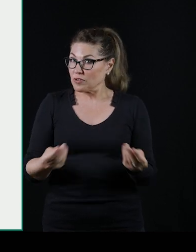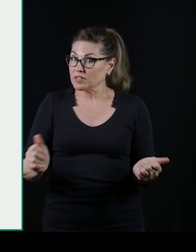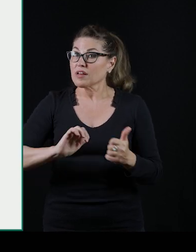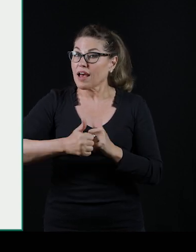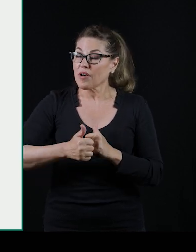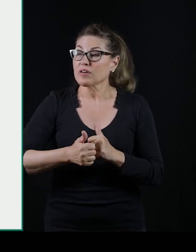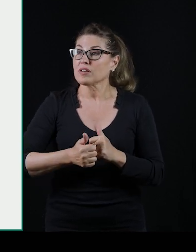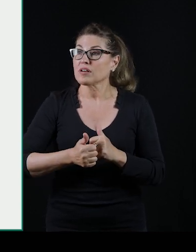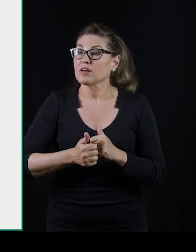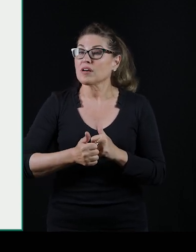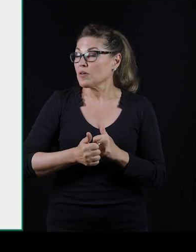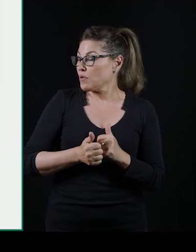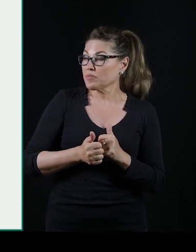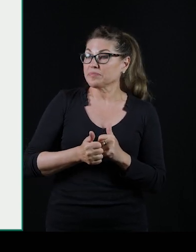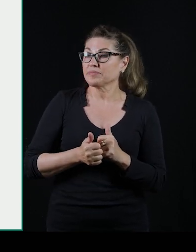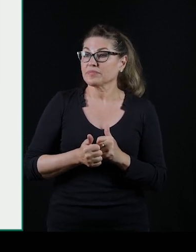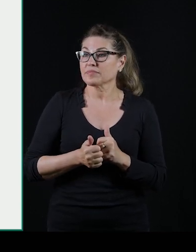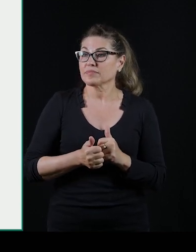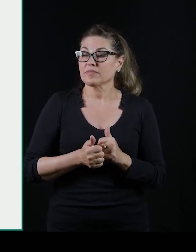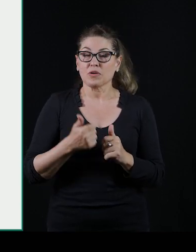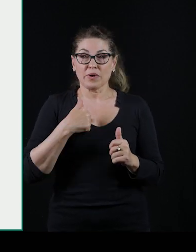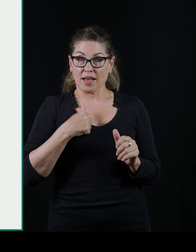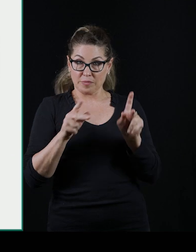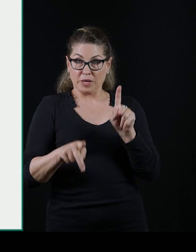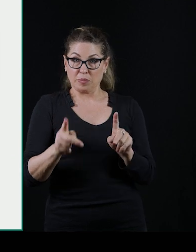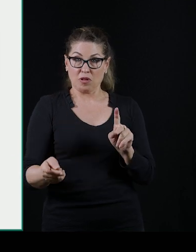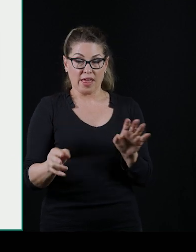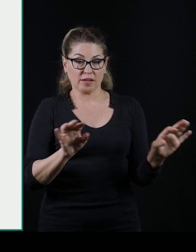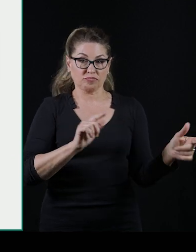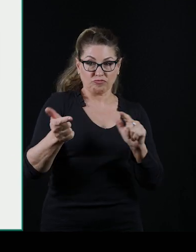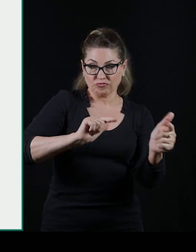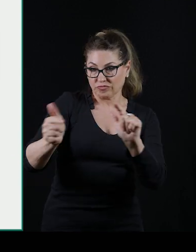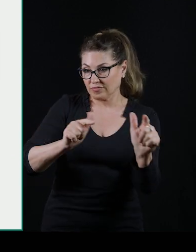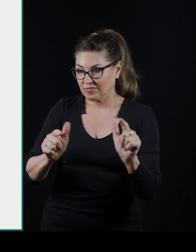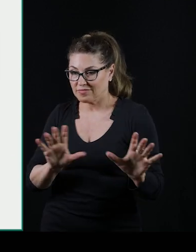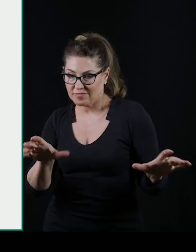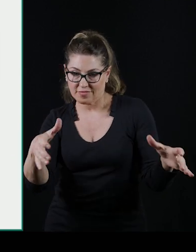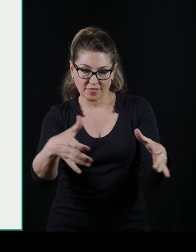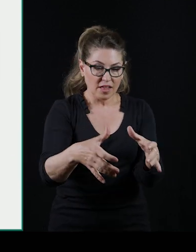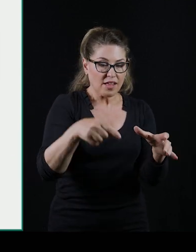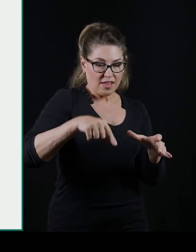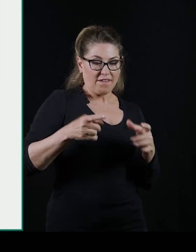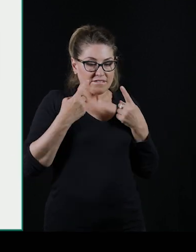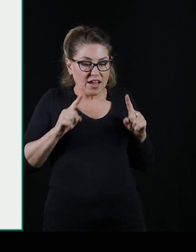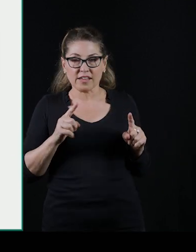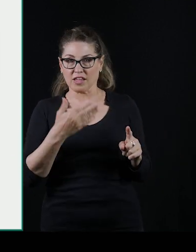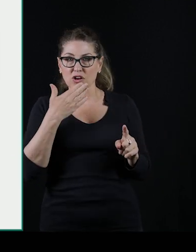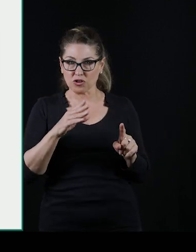by essentially shifting personnel around until we got a good group of folks together that were all committed